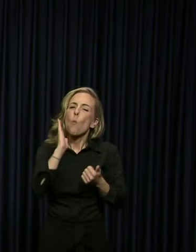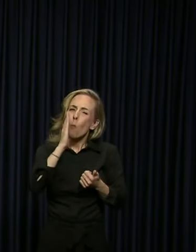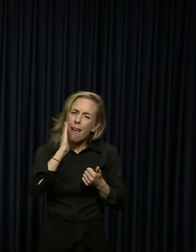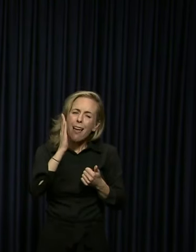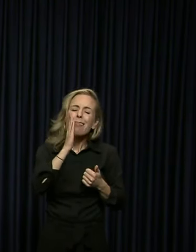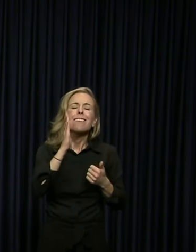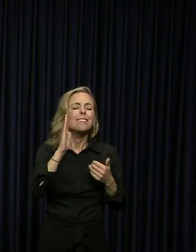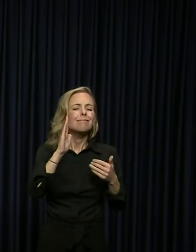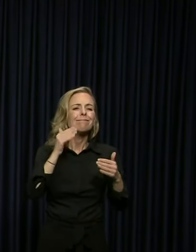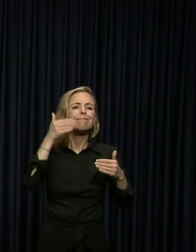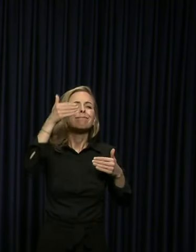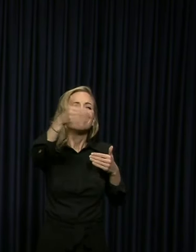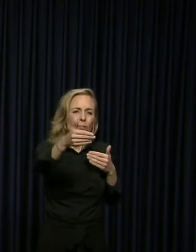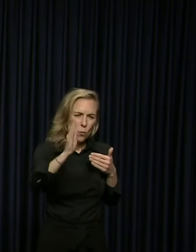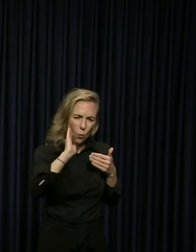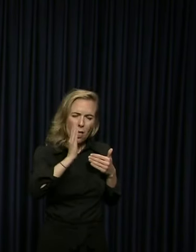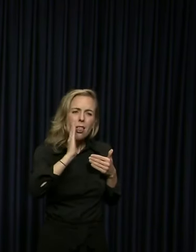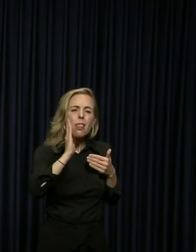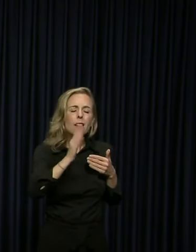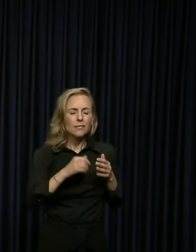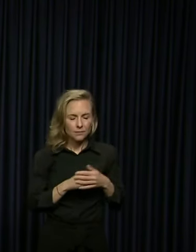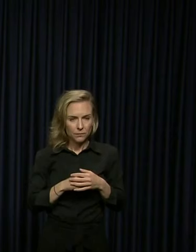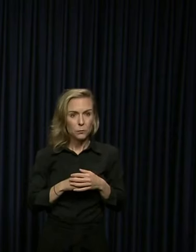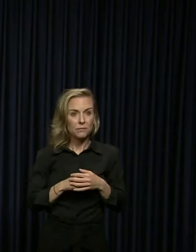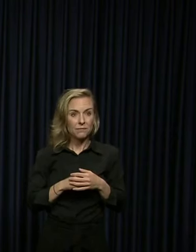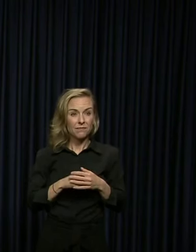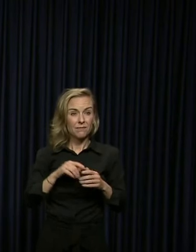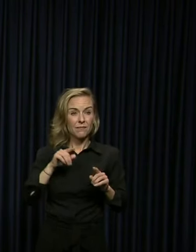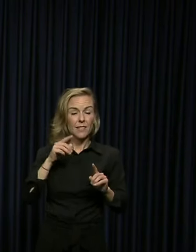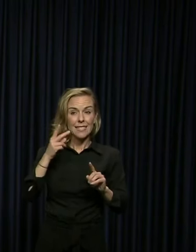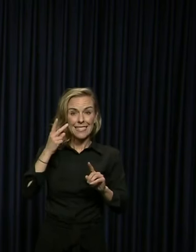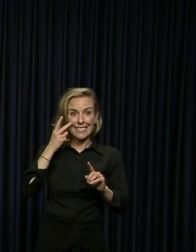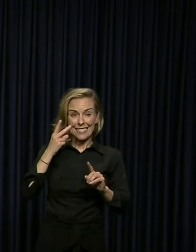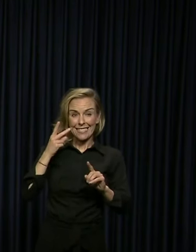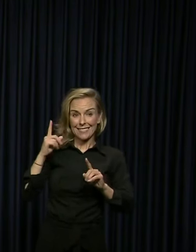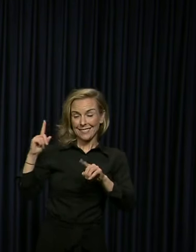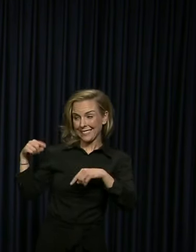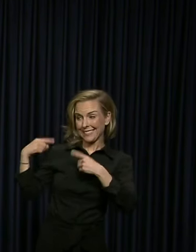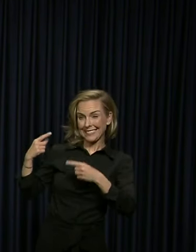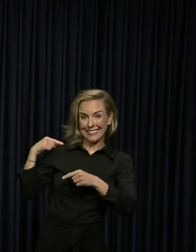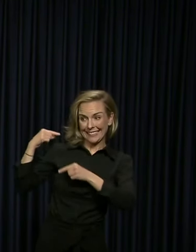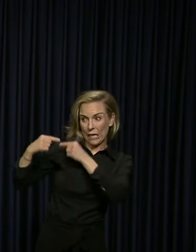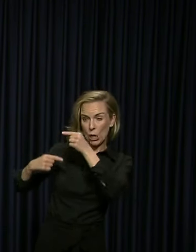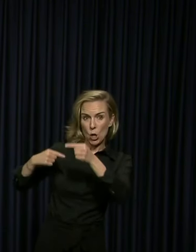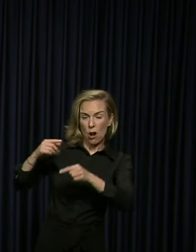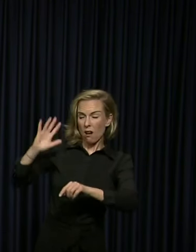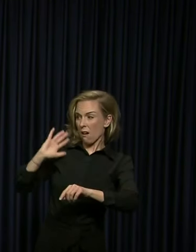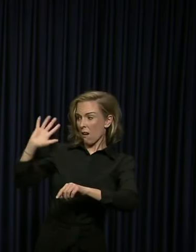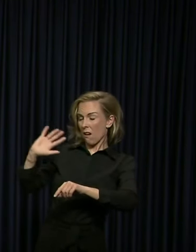THAT WE ALWAYS DREAMED ABOUT AND THAT I KNOW THAT WE CAN BE. SO WE'RE GOING TO GET THROUGH